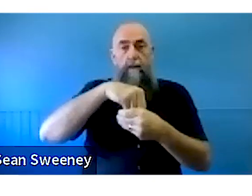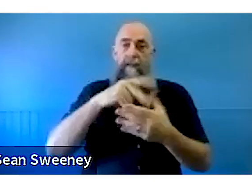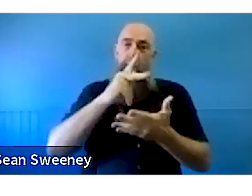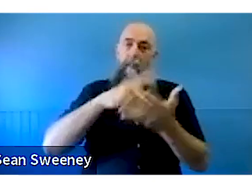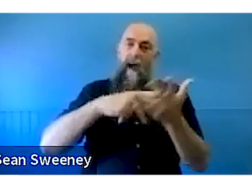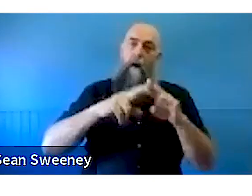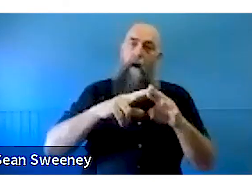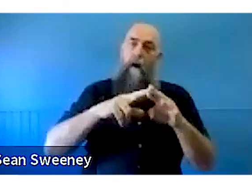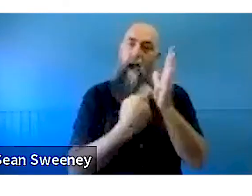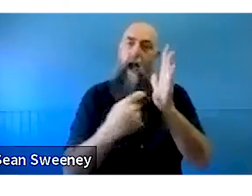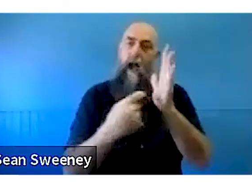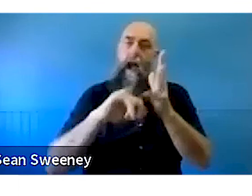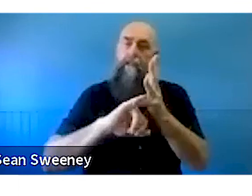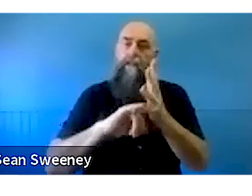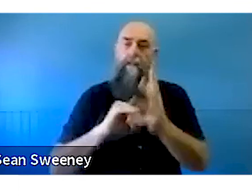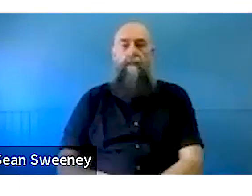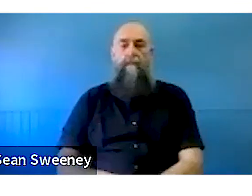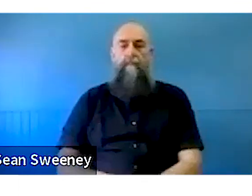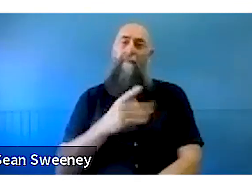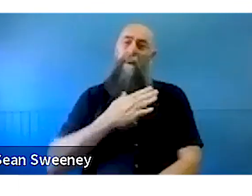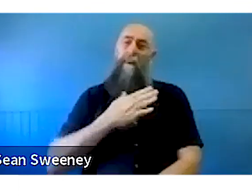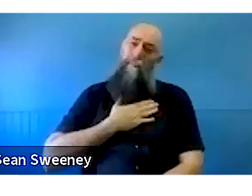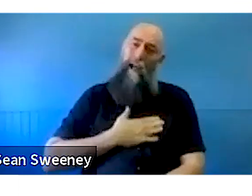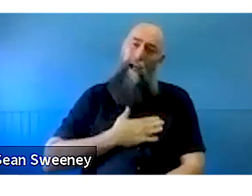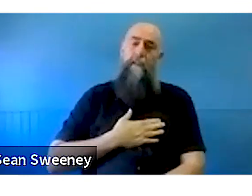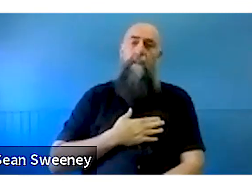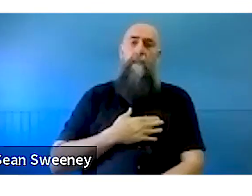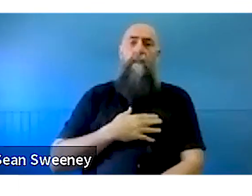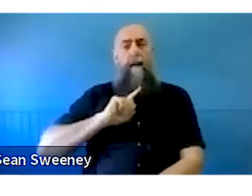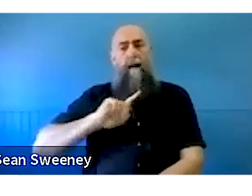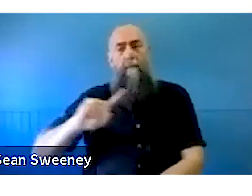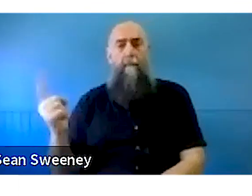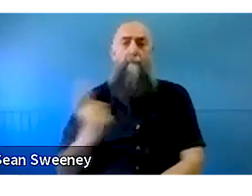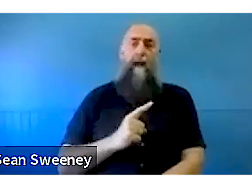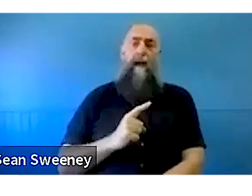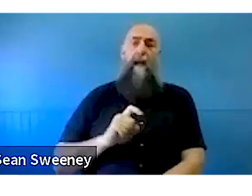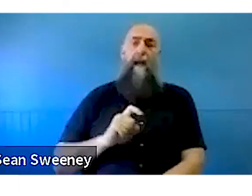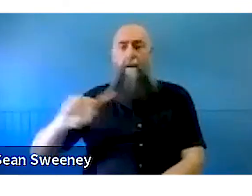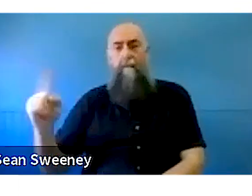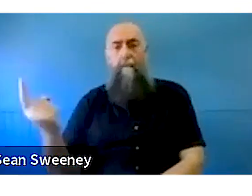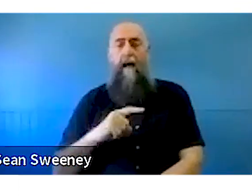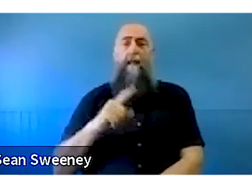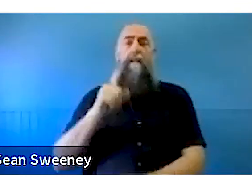I hear a lot of people saying things like, "We tried and we